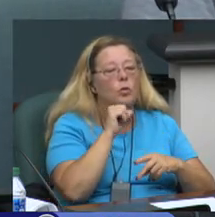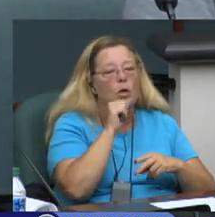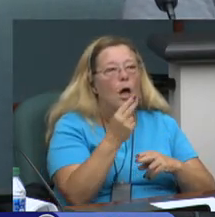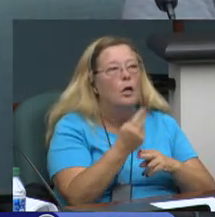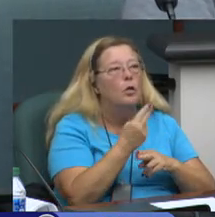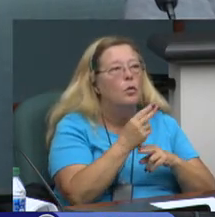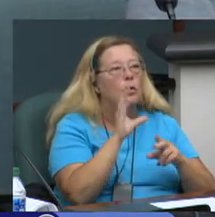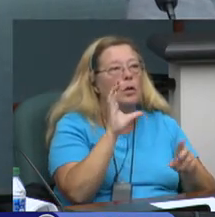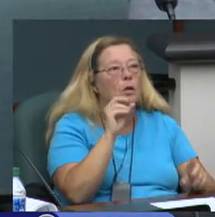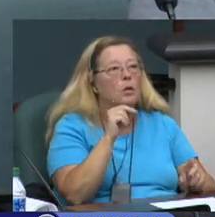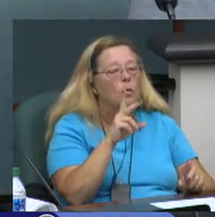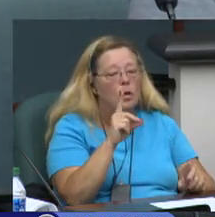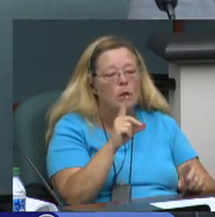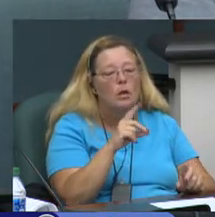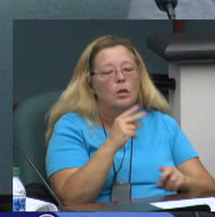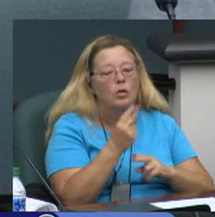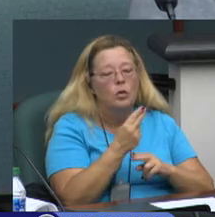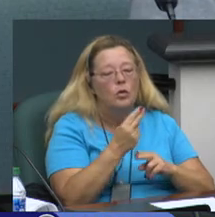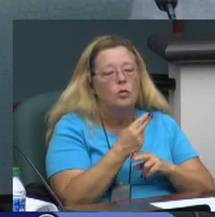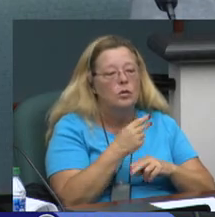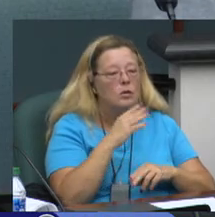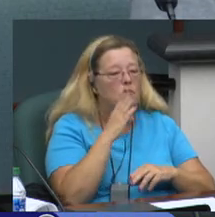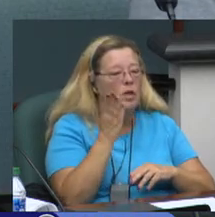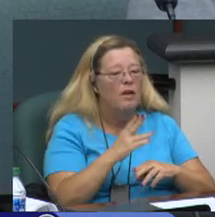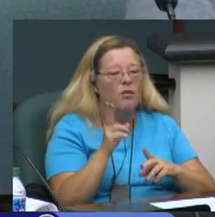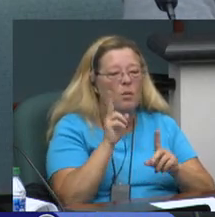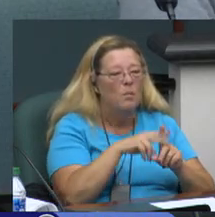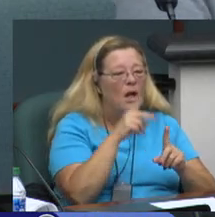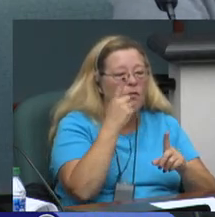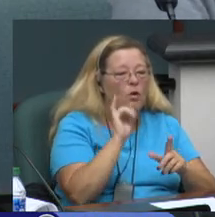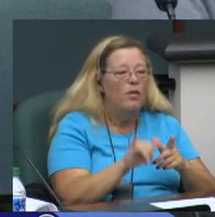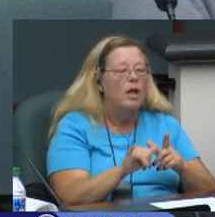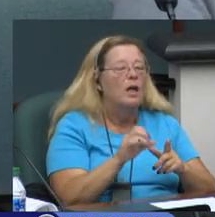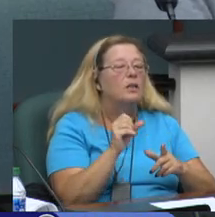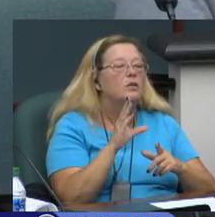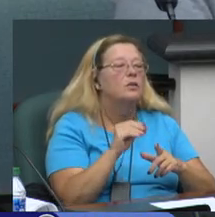they never apply for that so I do want to clarify that well the number might